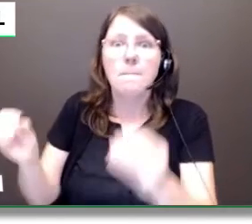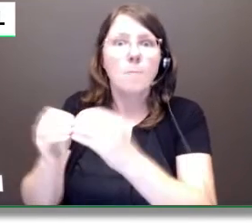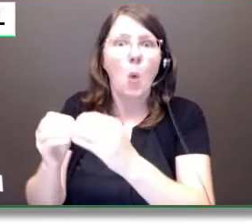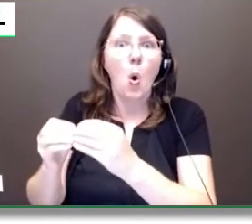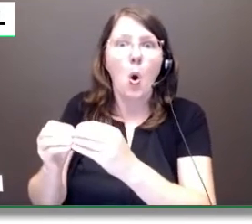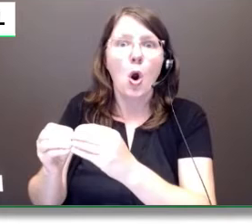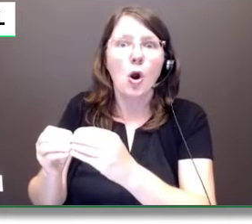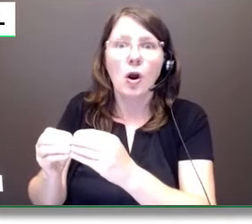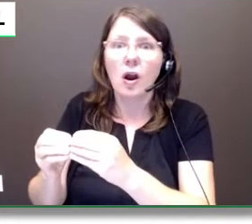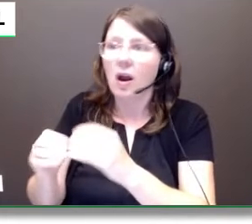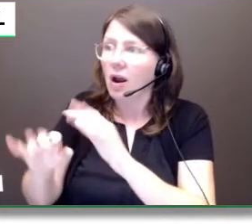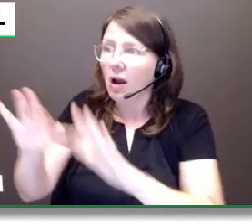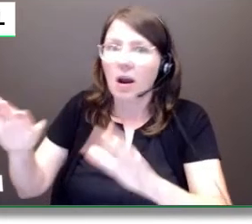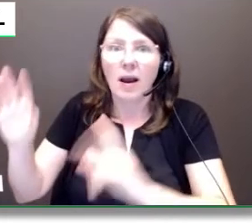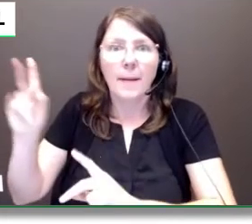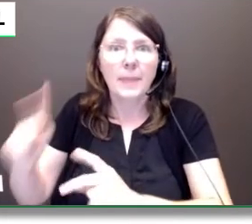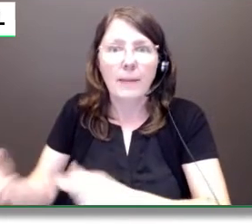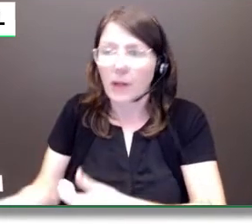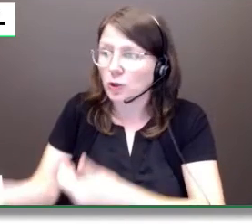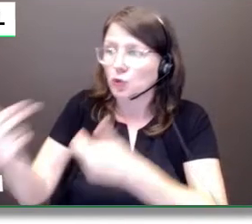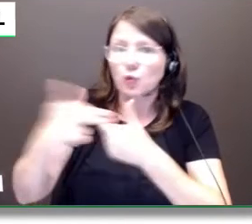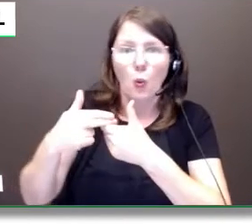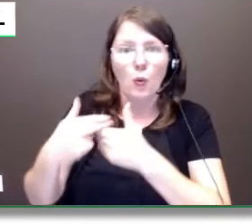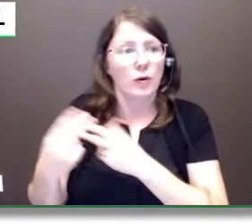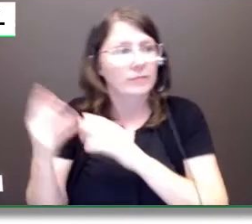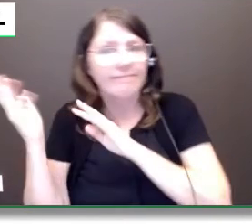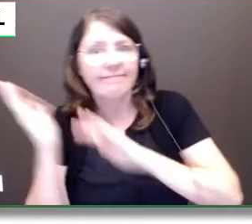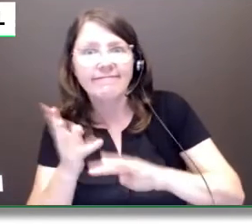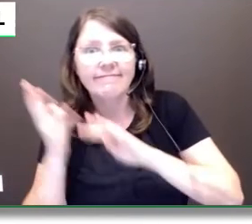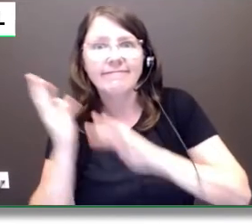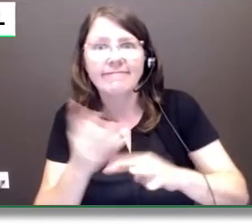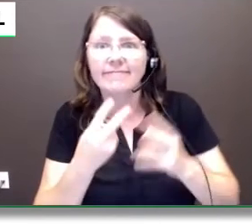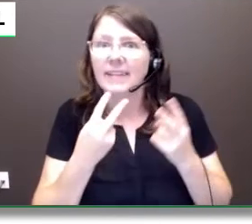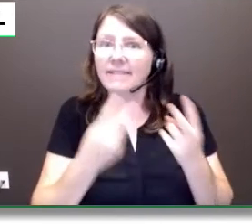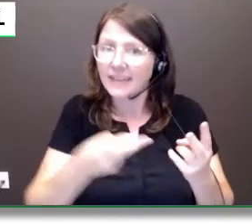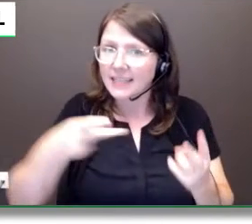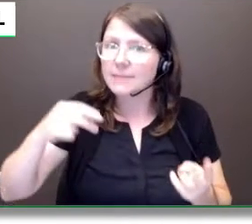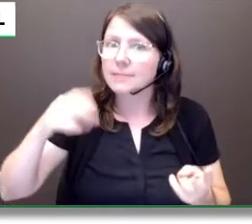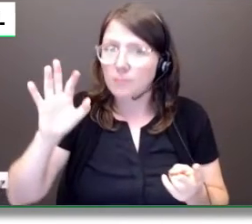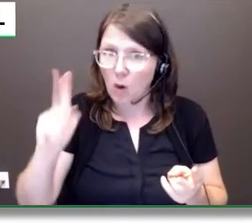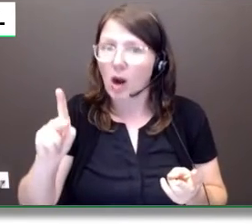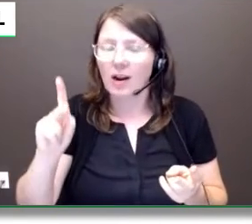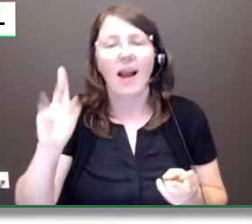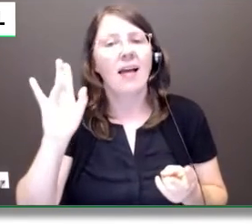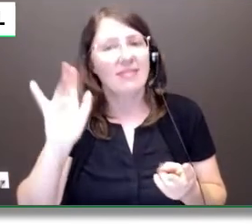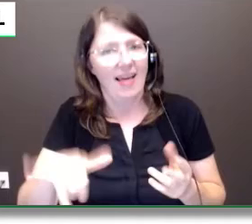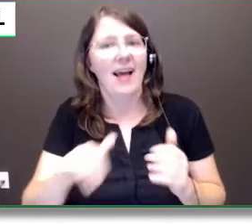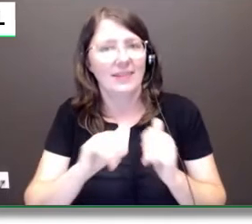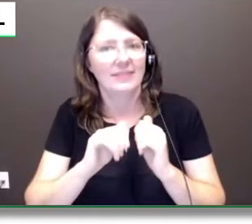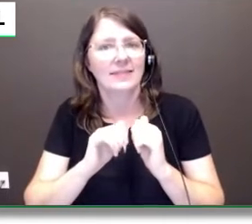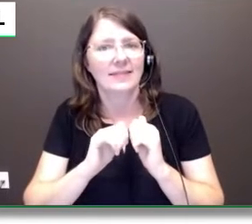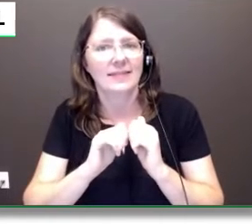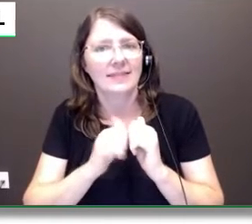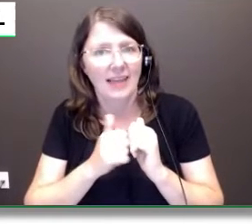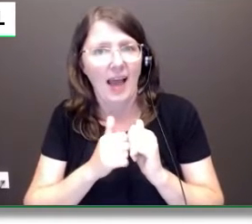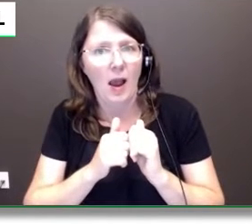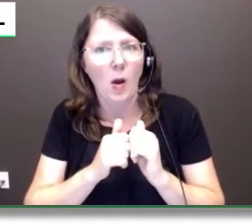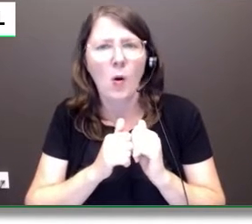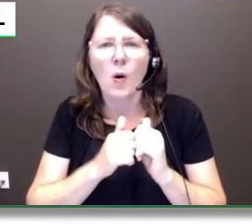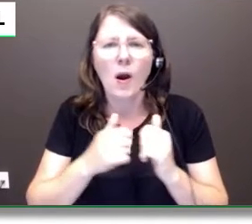has been huge. Um and that has to be a continued way forward because yeah there's a lot of people with the passions and skill sets that can